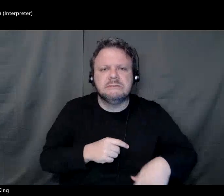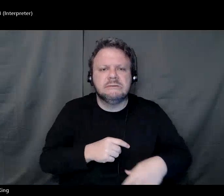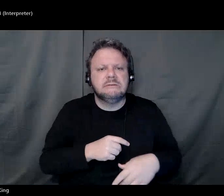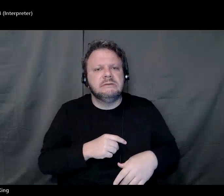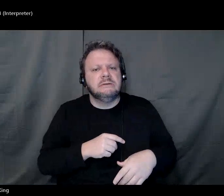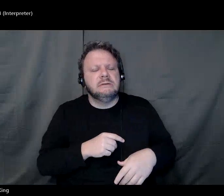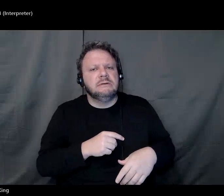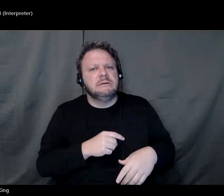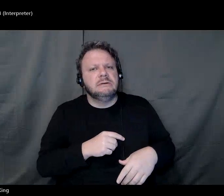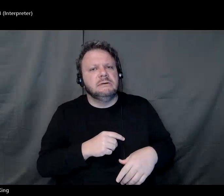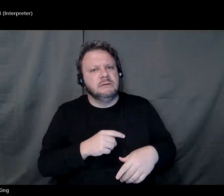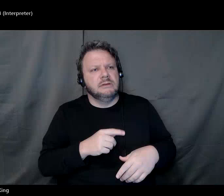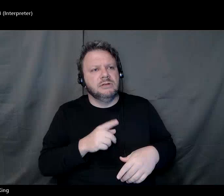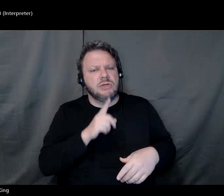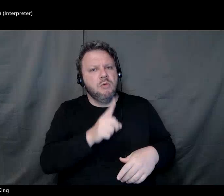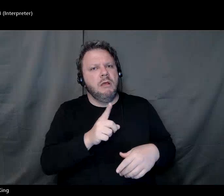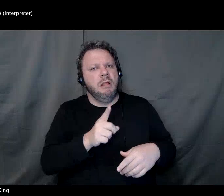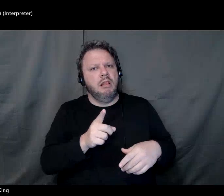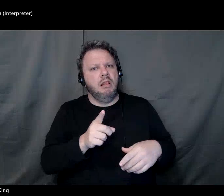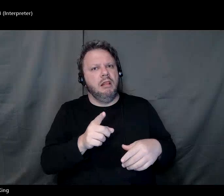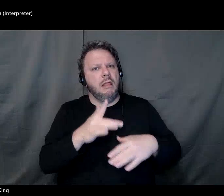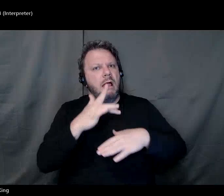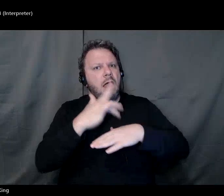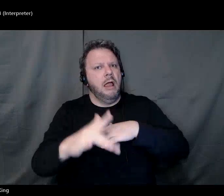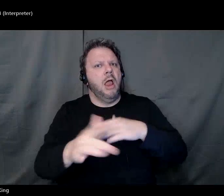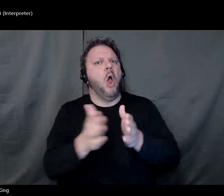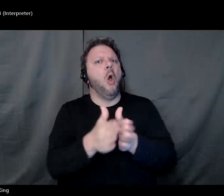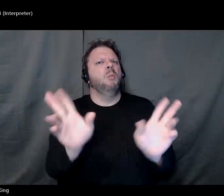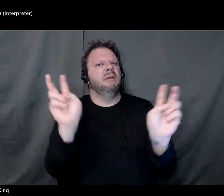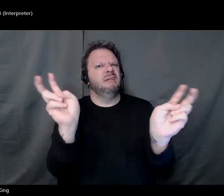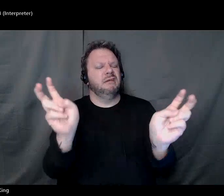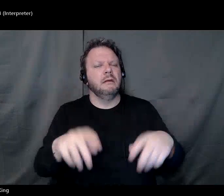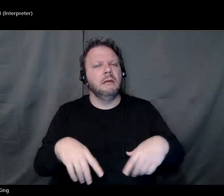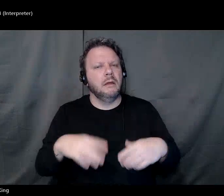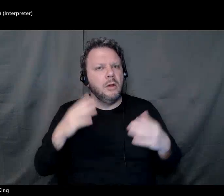There is a real opening for us here to demand.